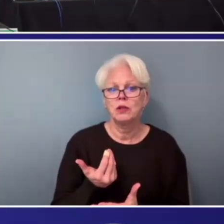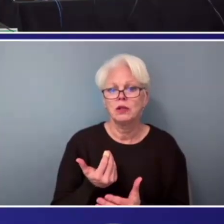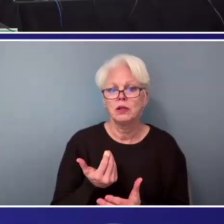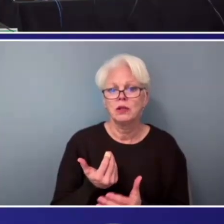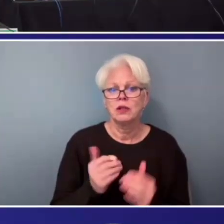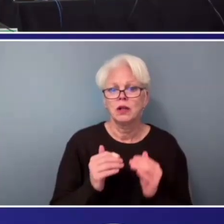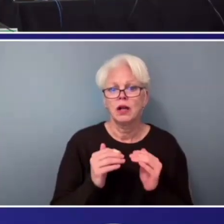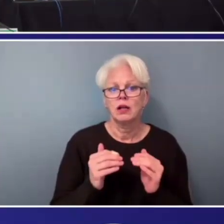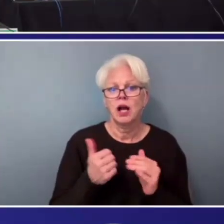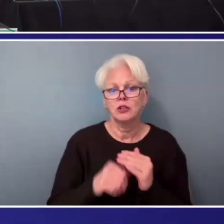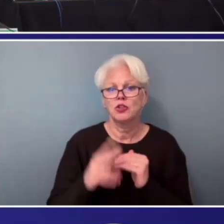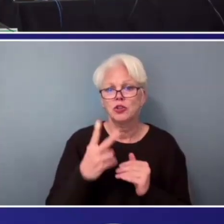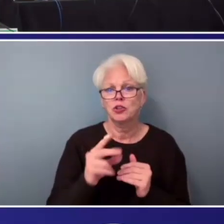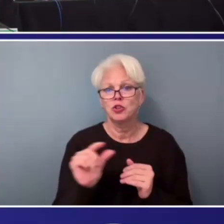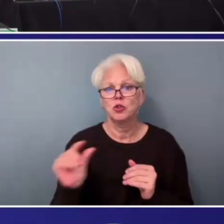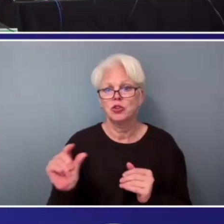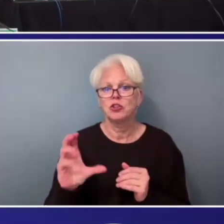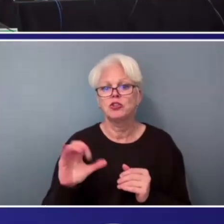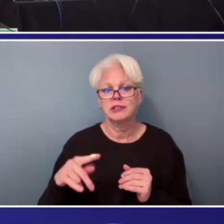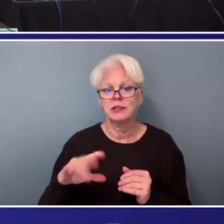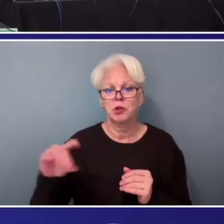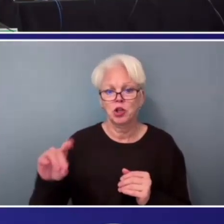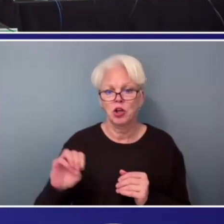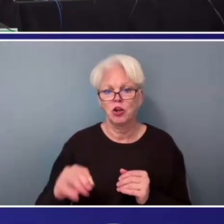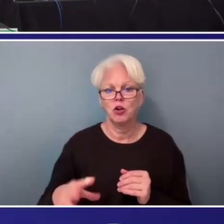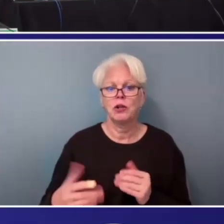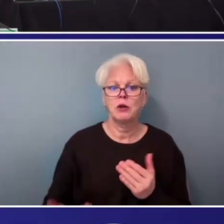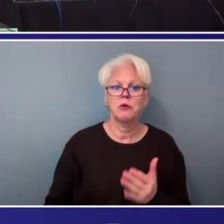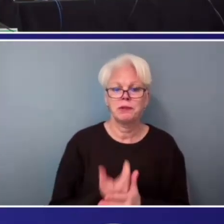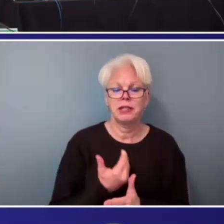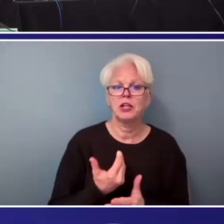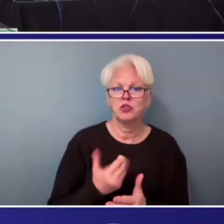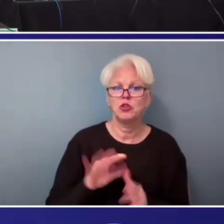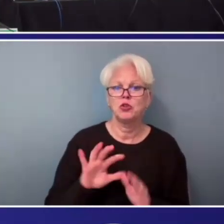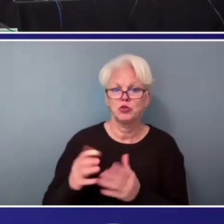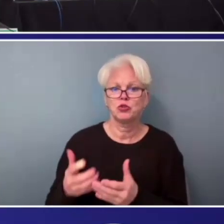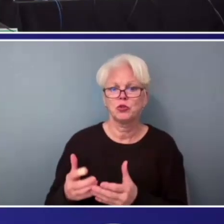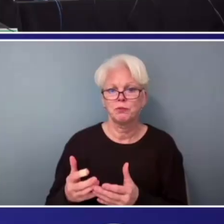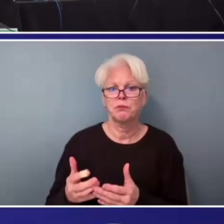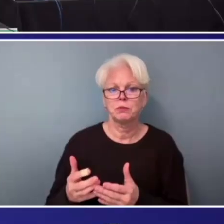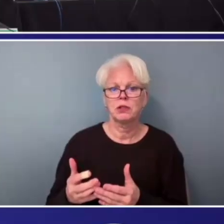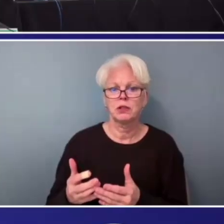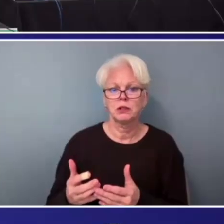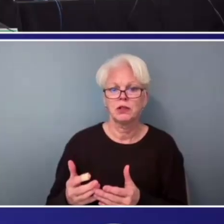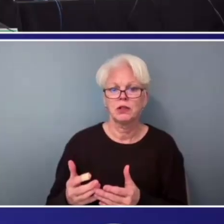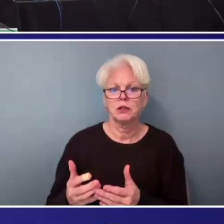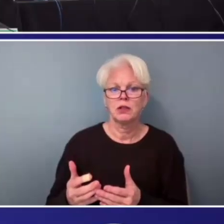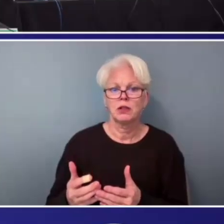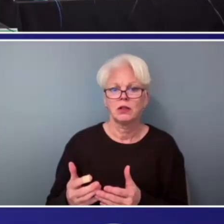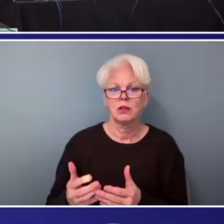this would add a new grouping to the four that are already up there.